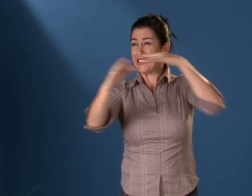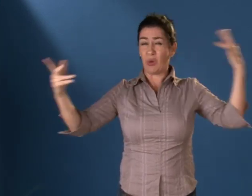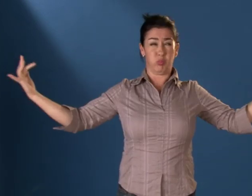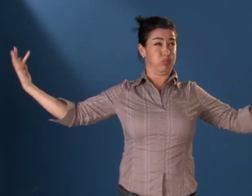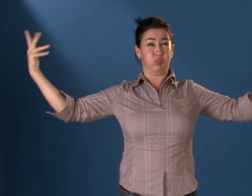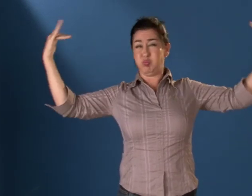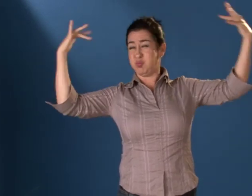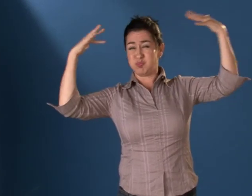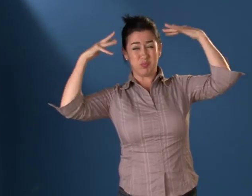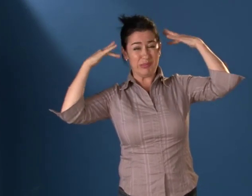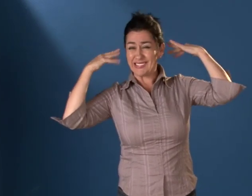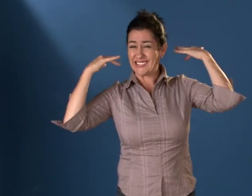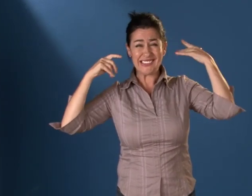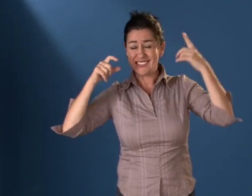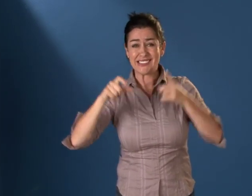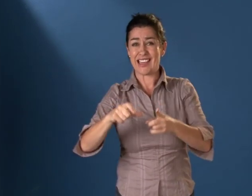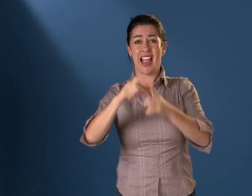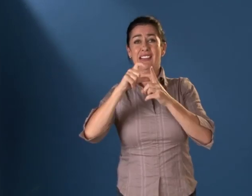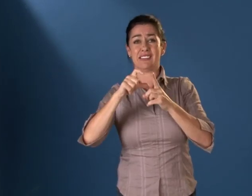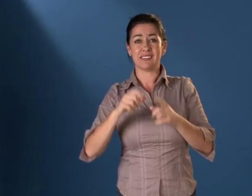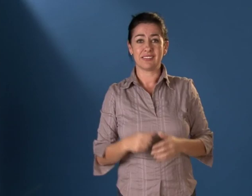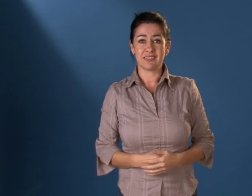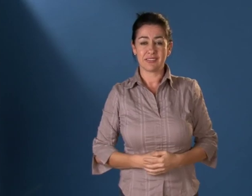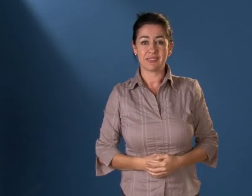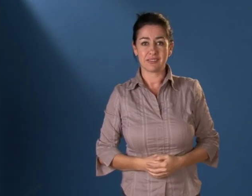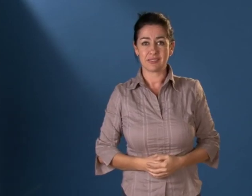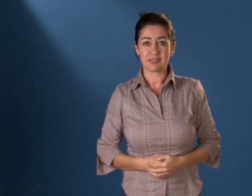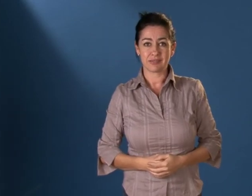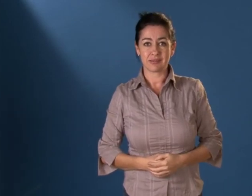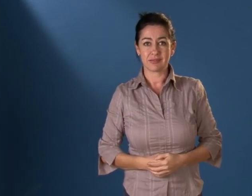difficult to communicate in loud and congested areas.